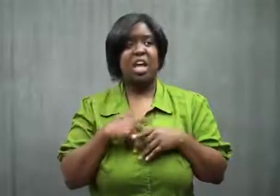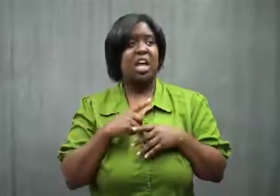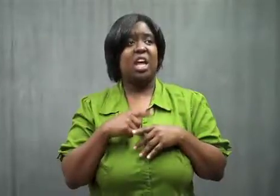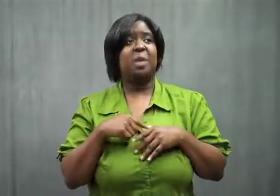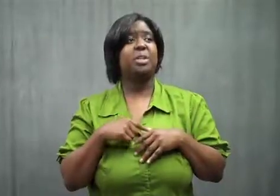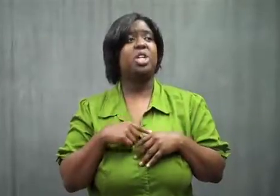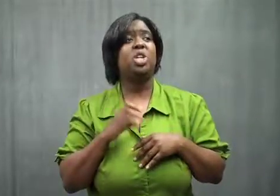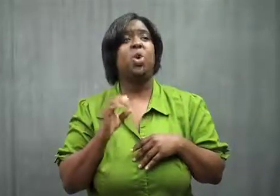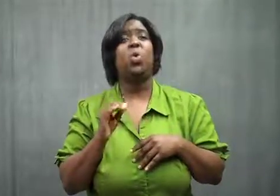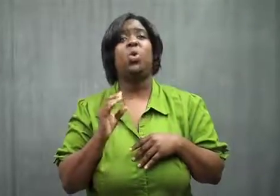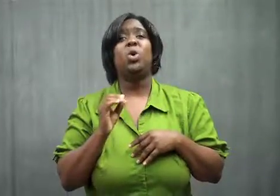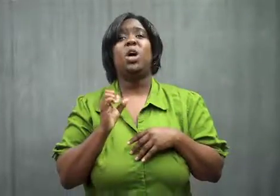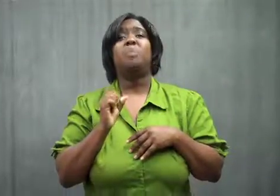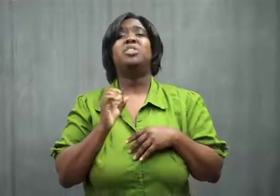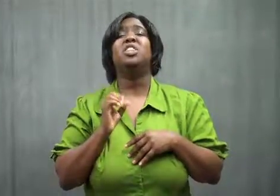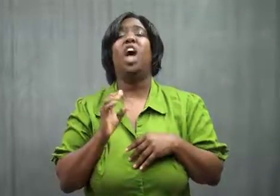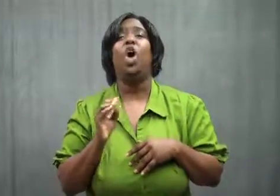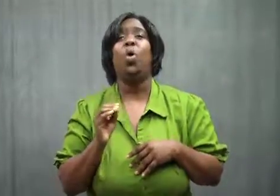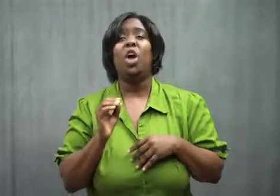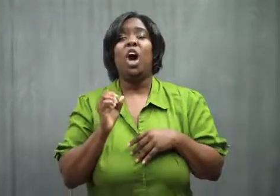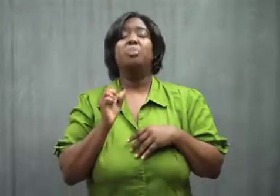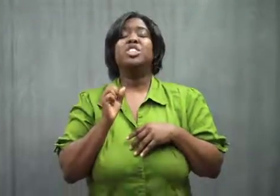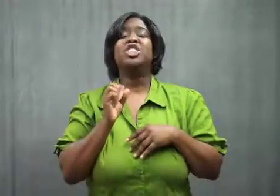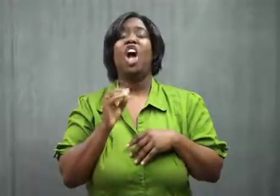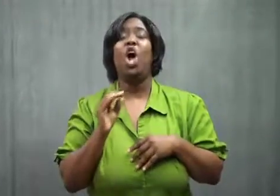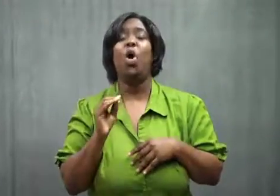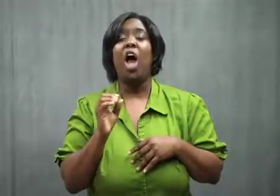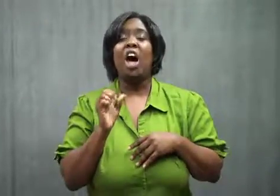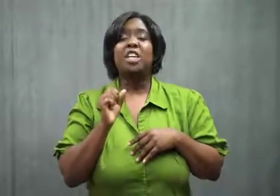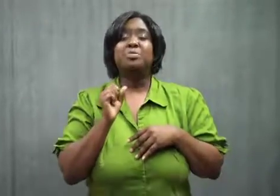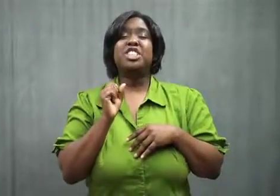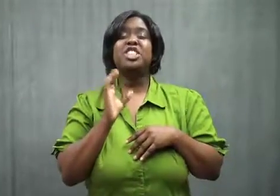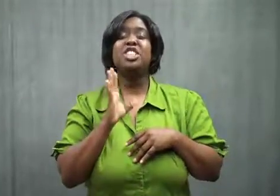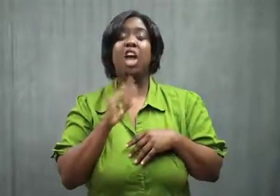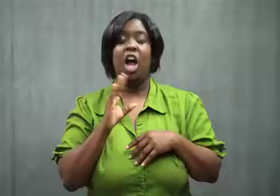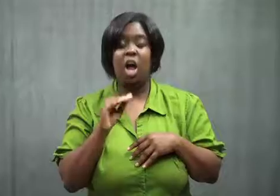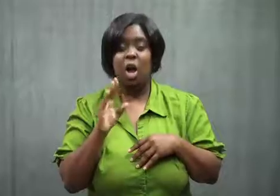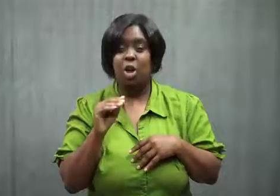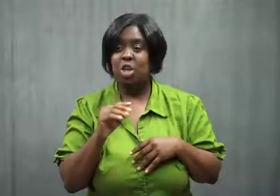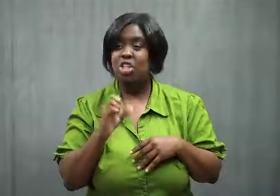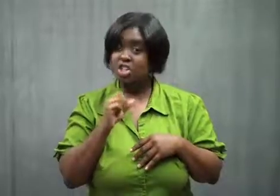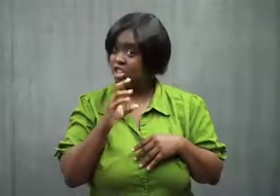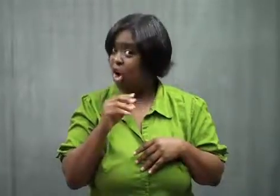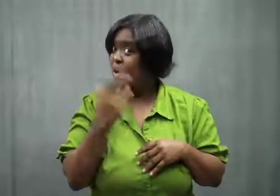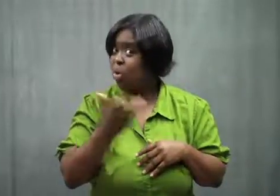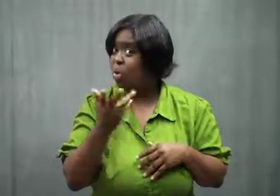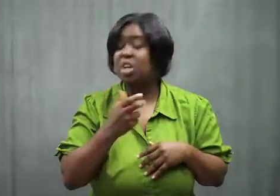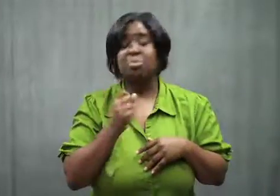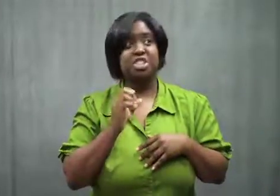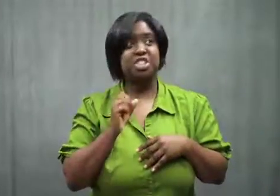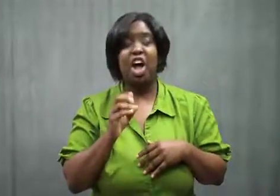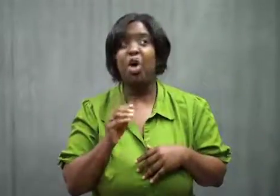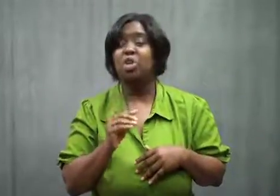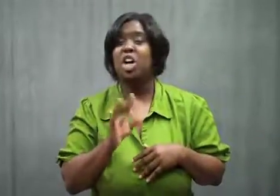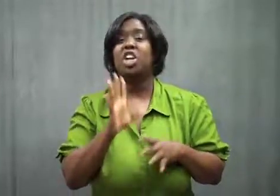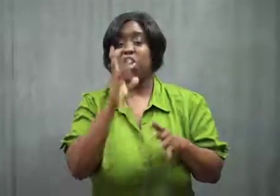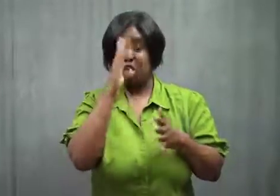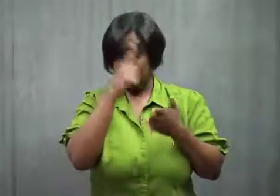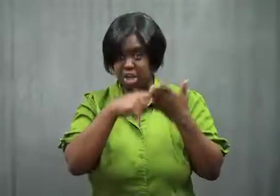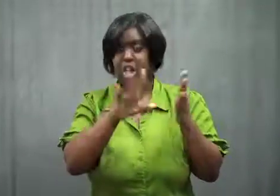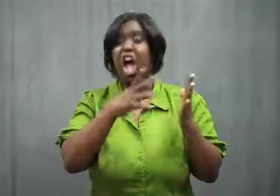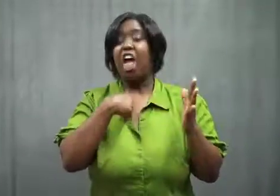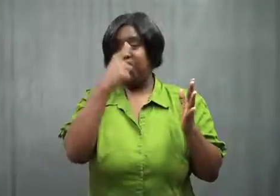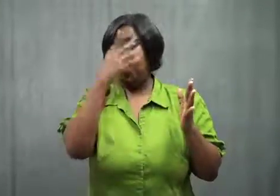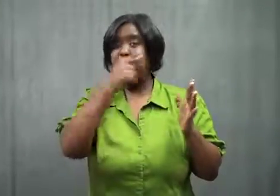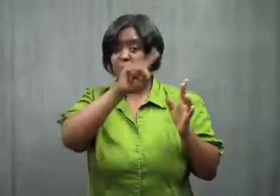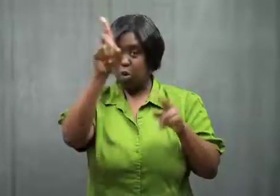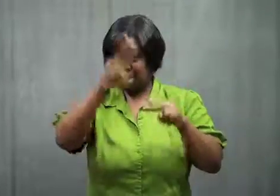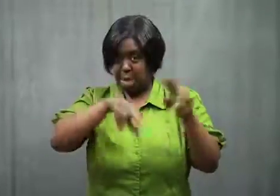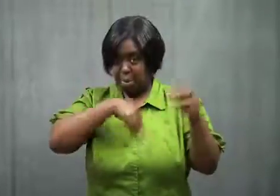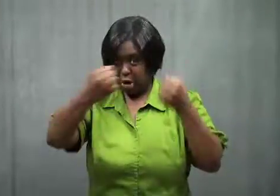I said, "I'm so, I'm so, I'm soooo..." She said, "So, what??"